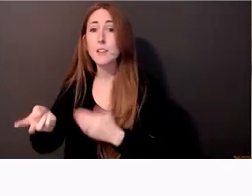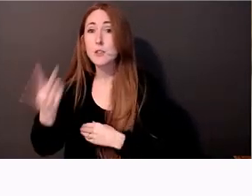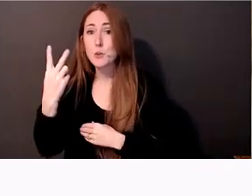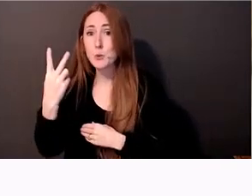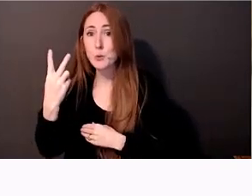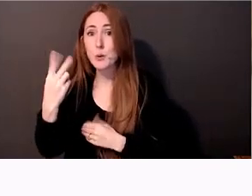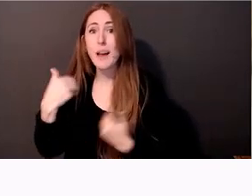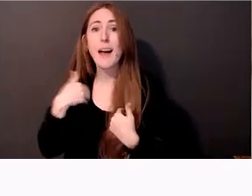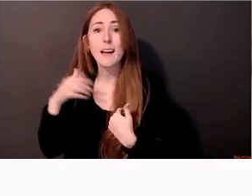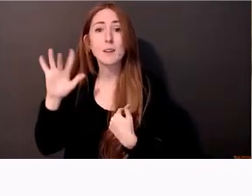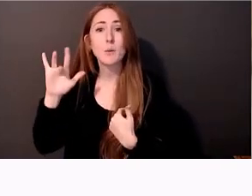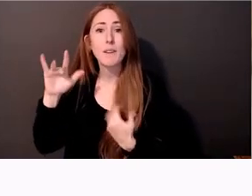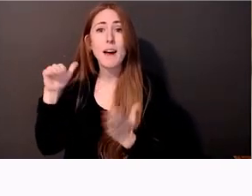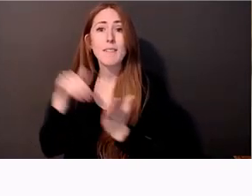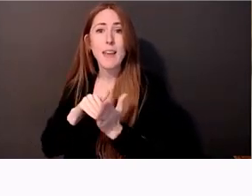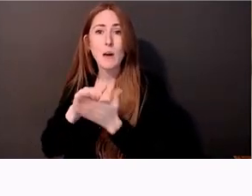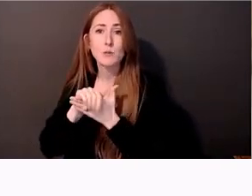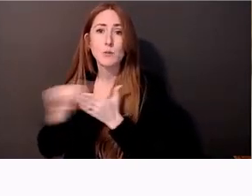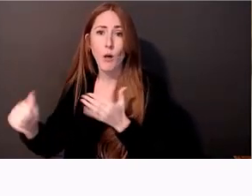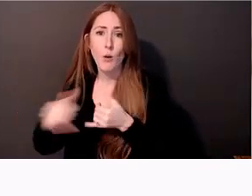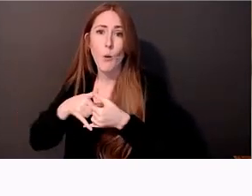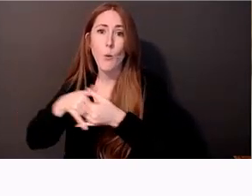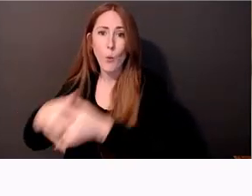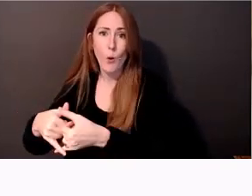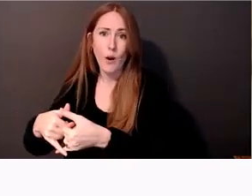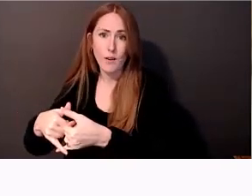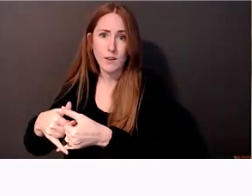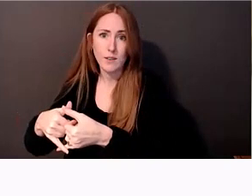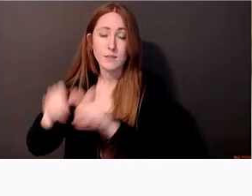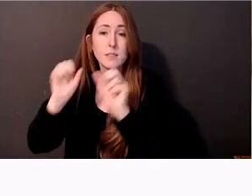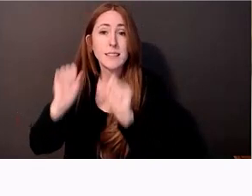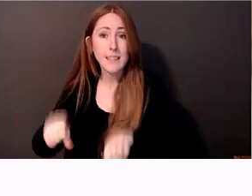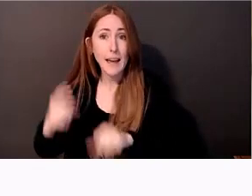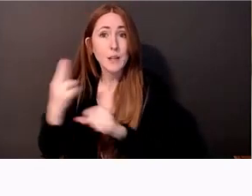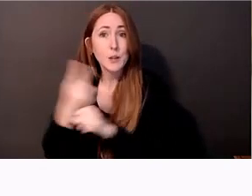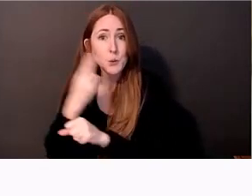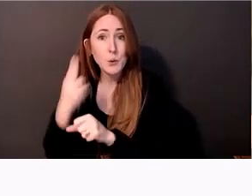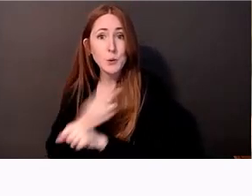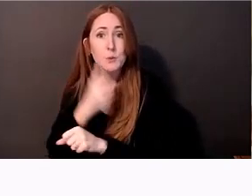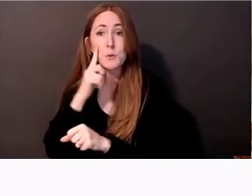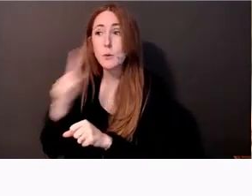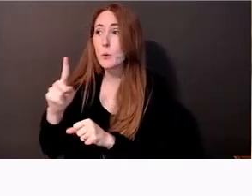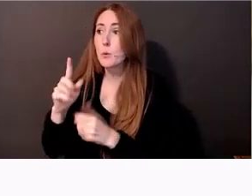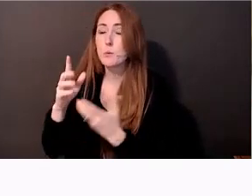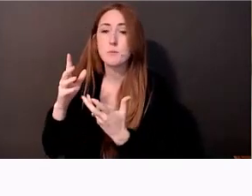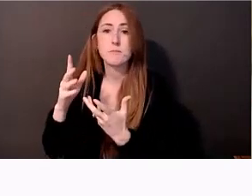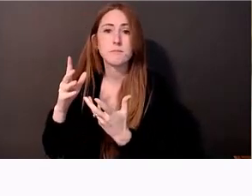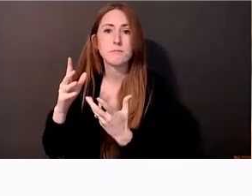award that can be used to move these technologies or ideas into the next phase and get them